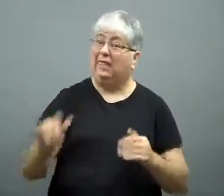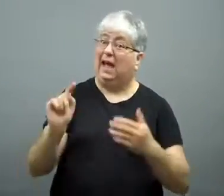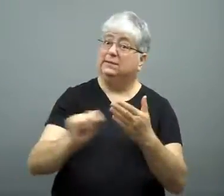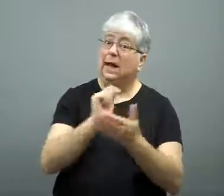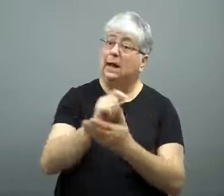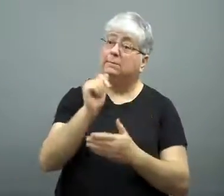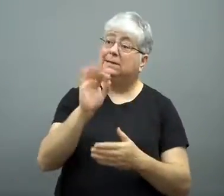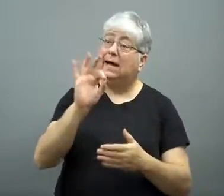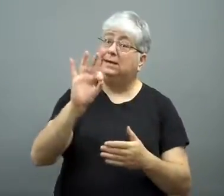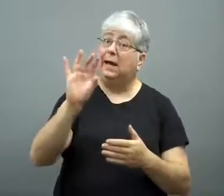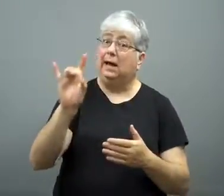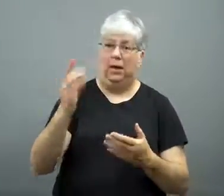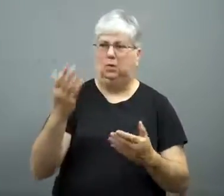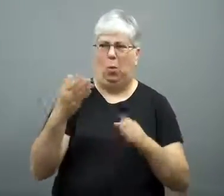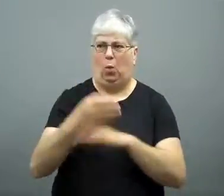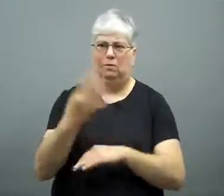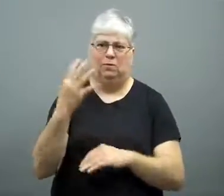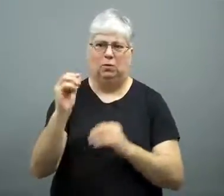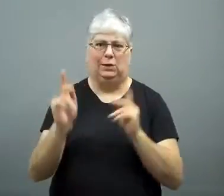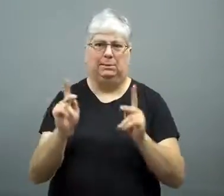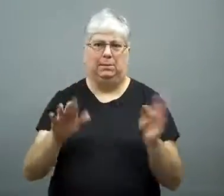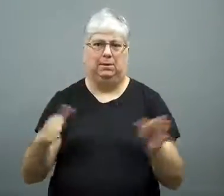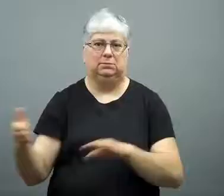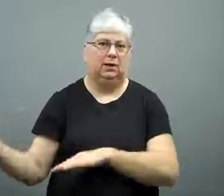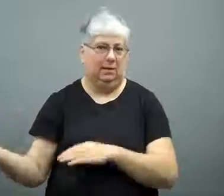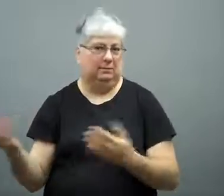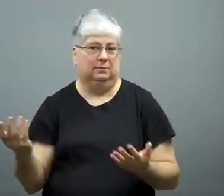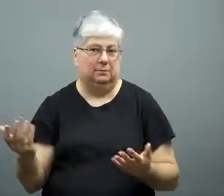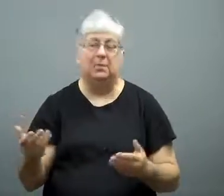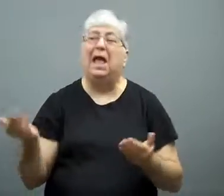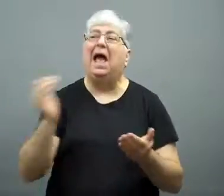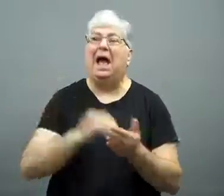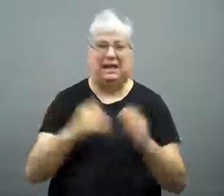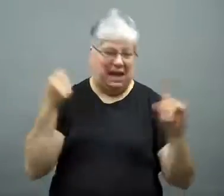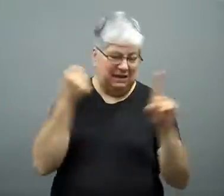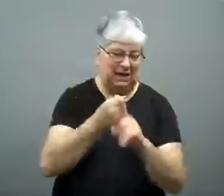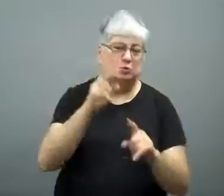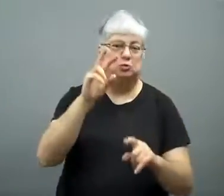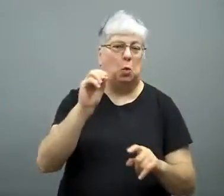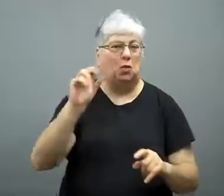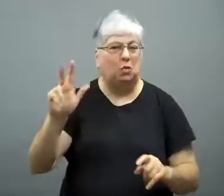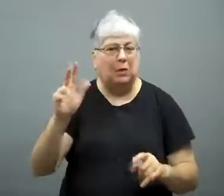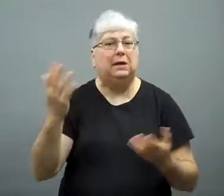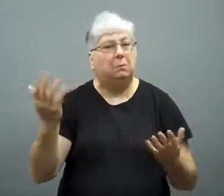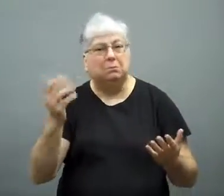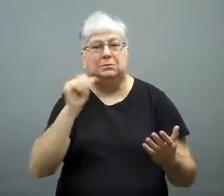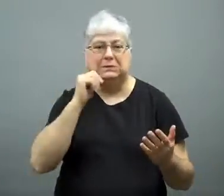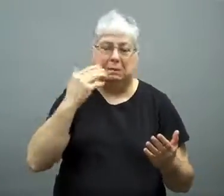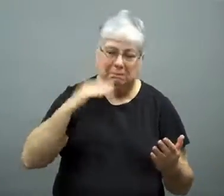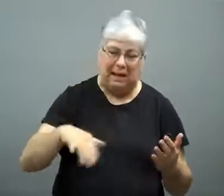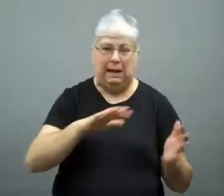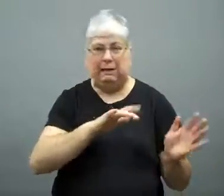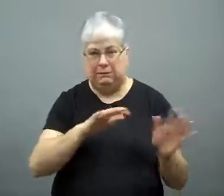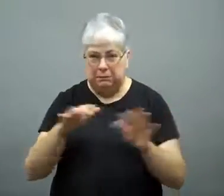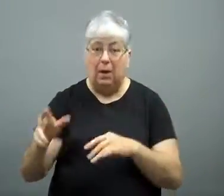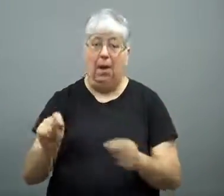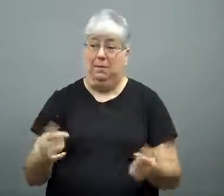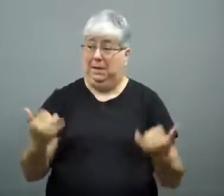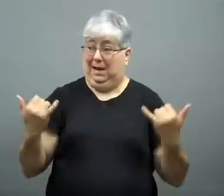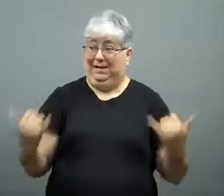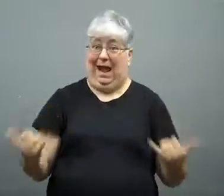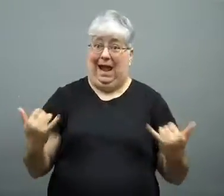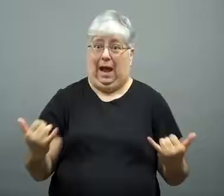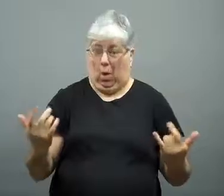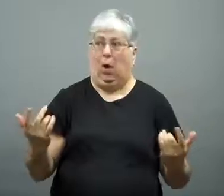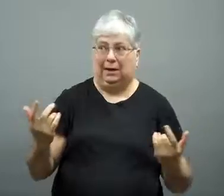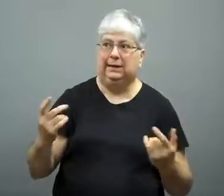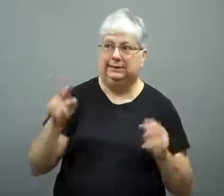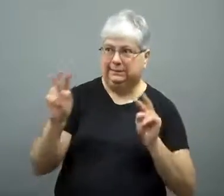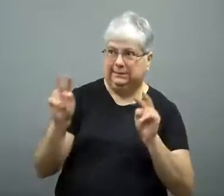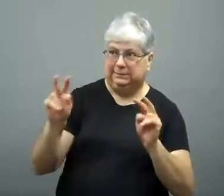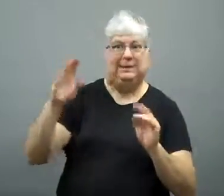At least 40 people were killed in that tornado in 1998.